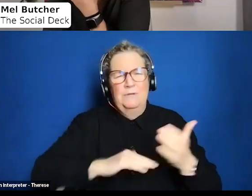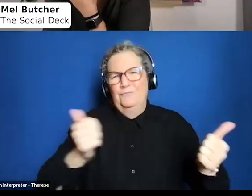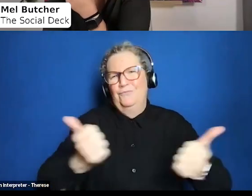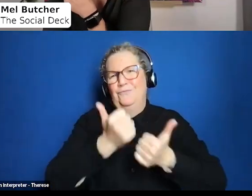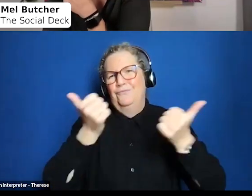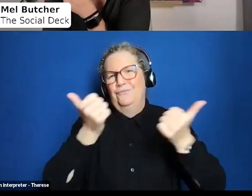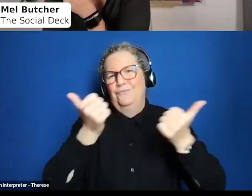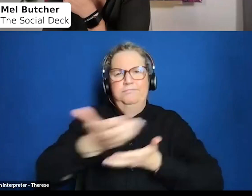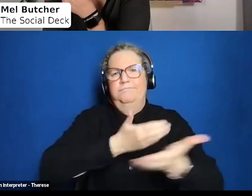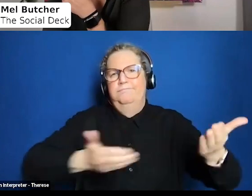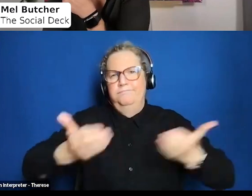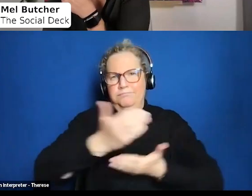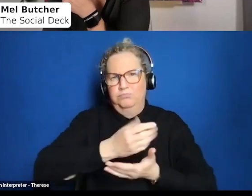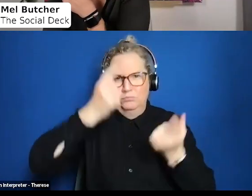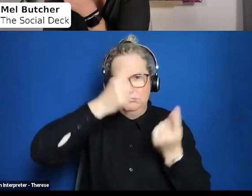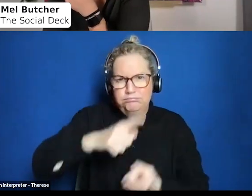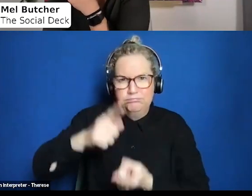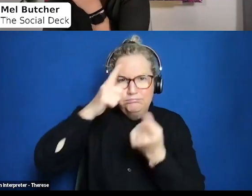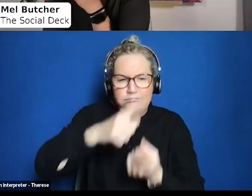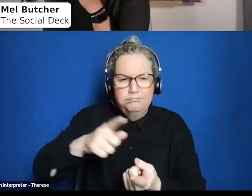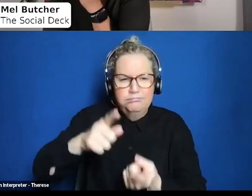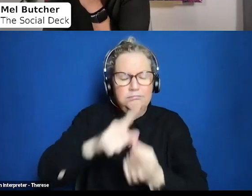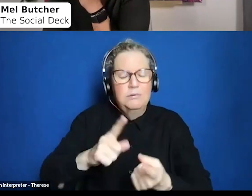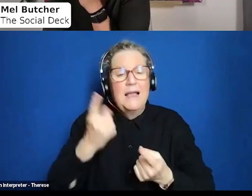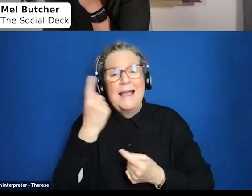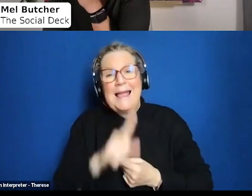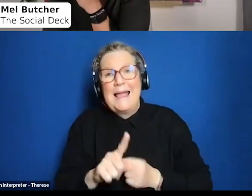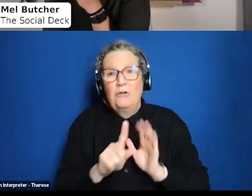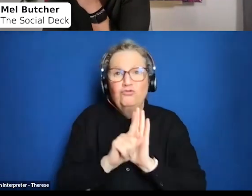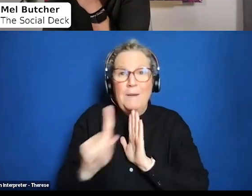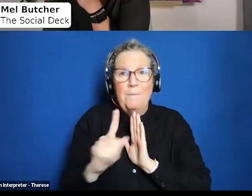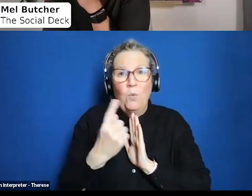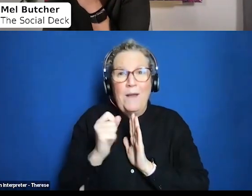to help work our way through that. And certainly as a representative of people with an intellectual disability,